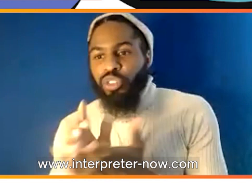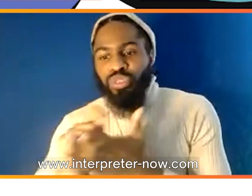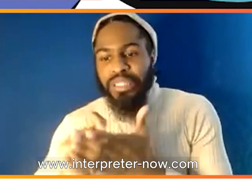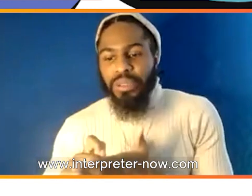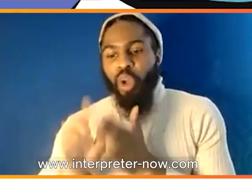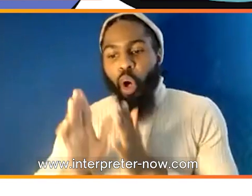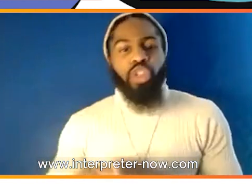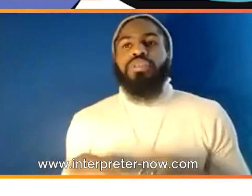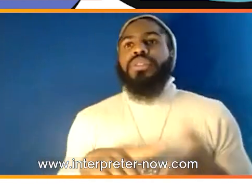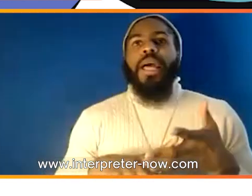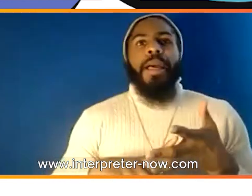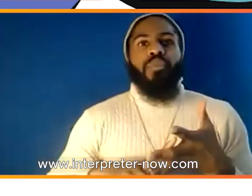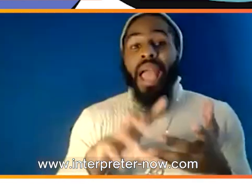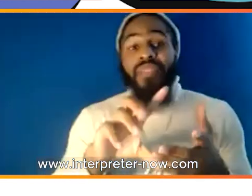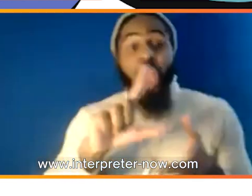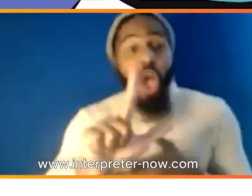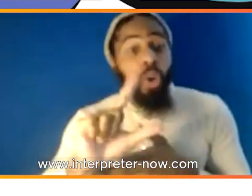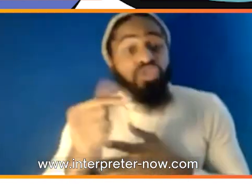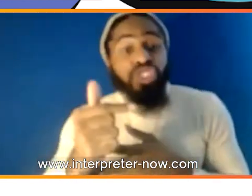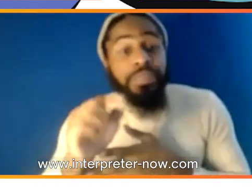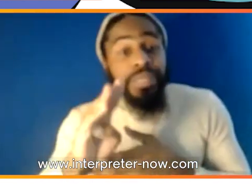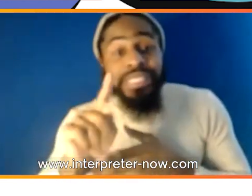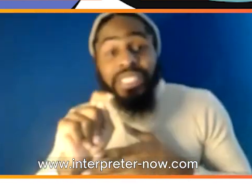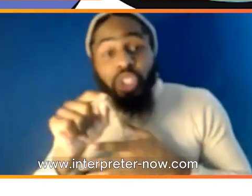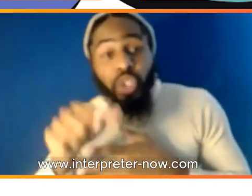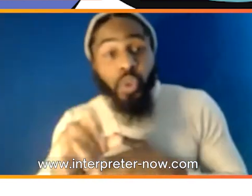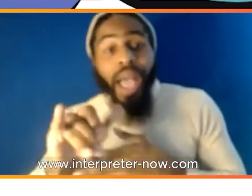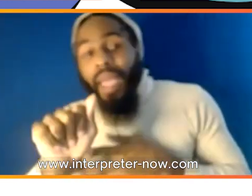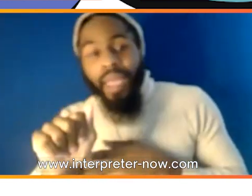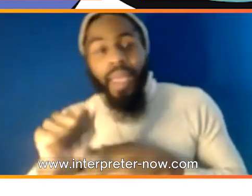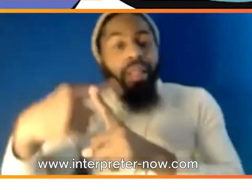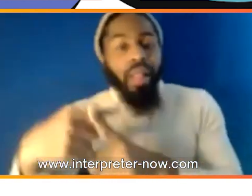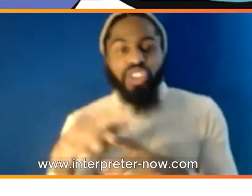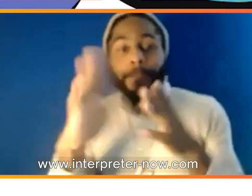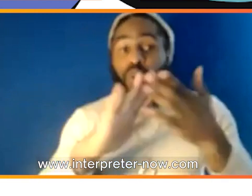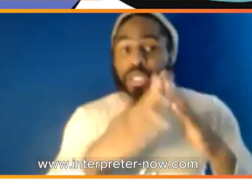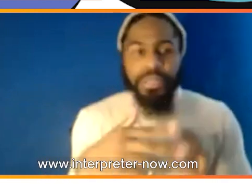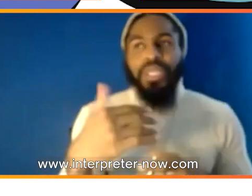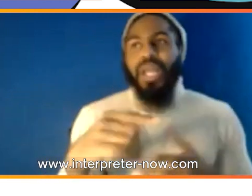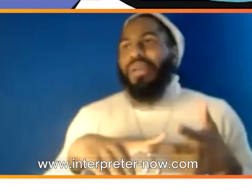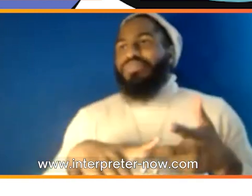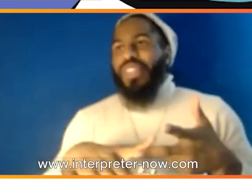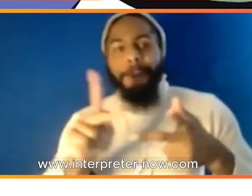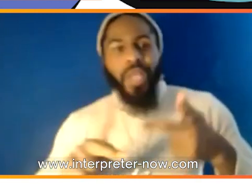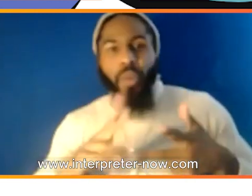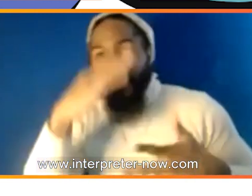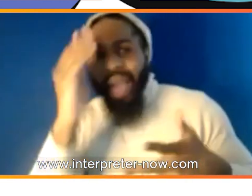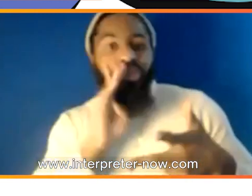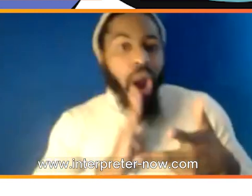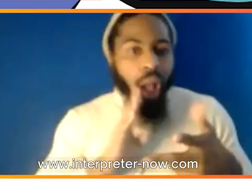We have allies for all underrepresented. We have people from the LGBTQIA+ community, people